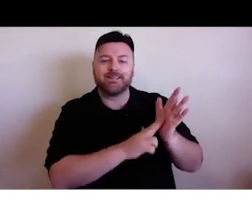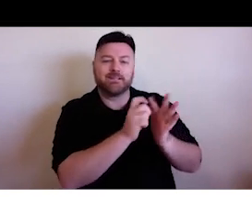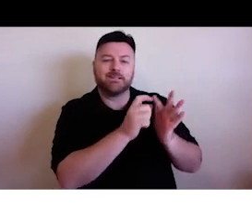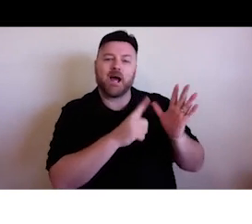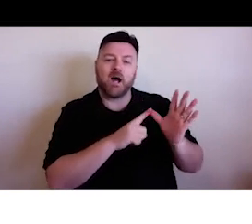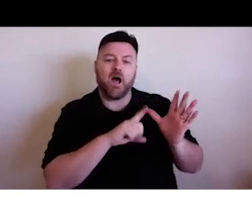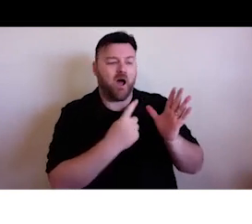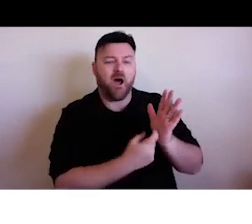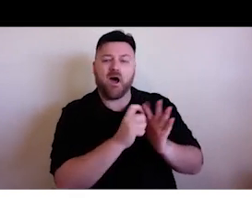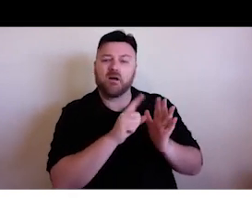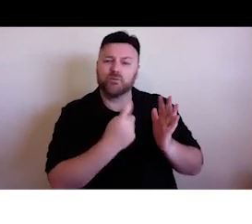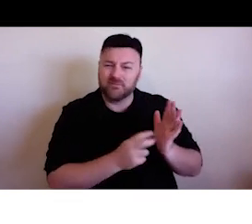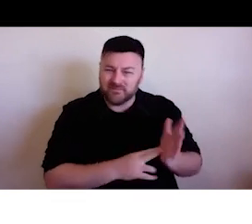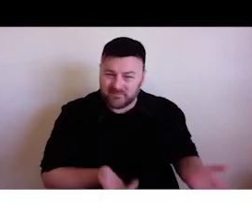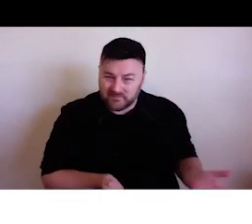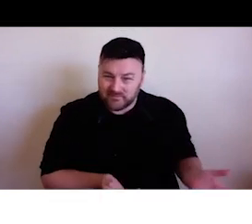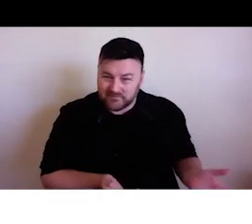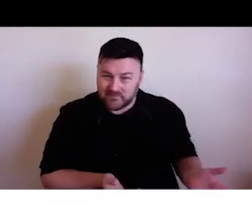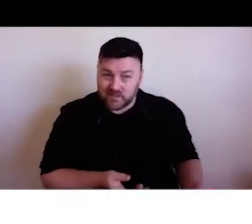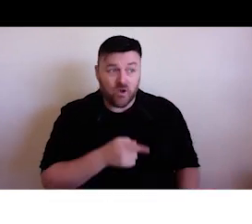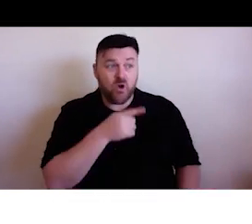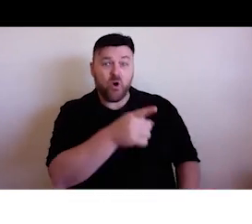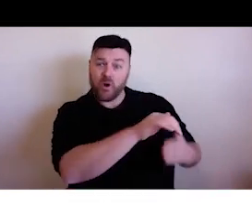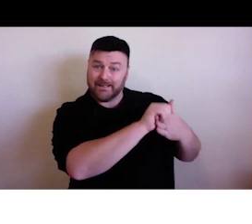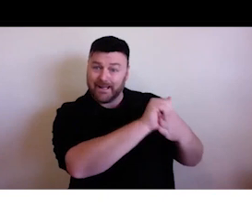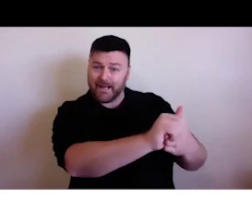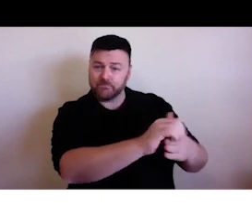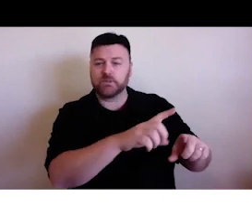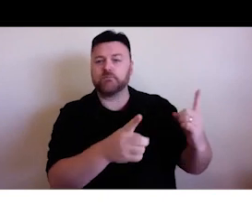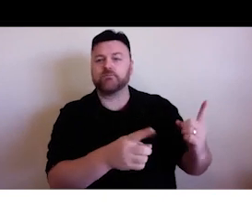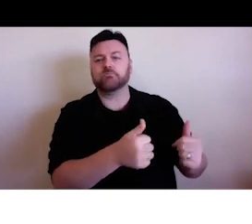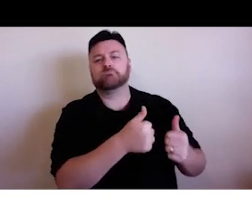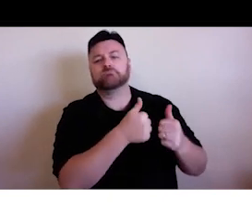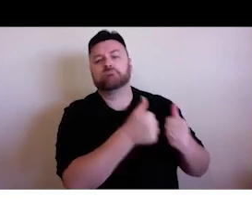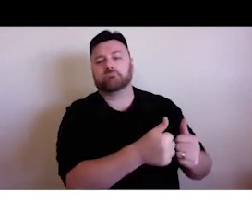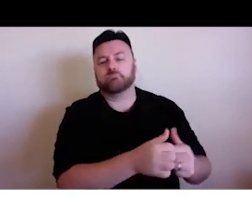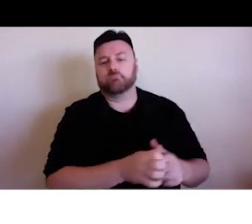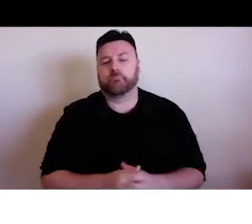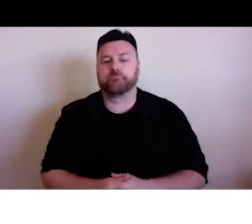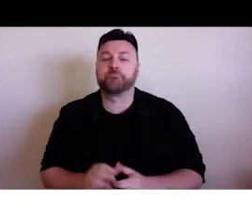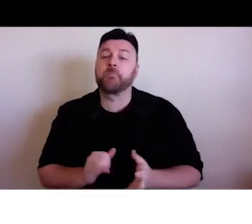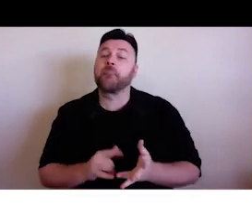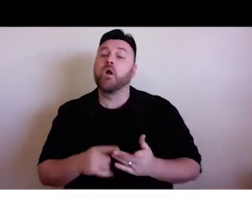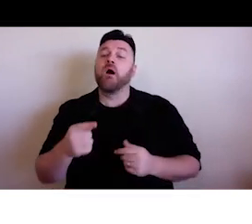diagram - I'm using my hands here as well - tries to separate leadership